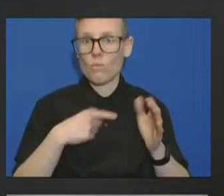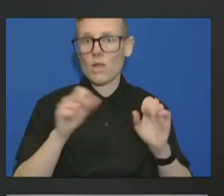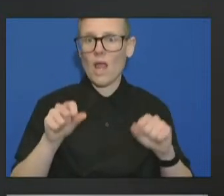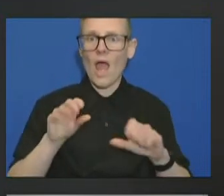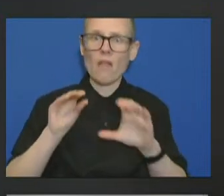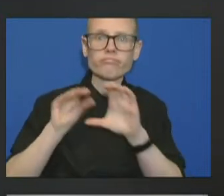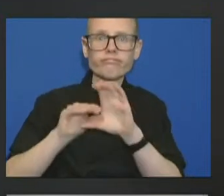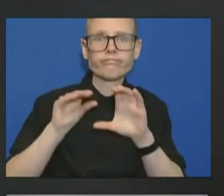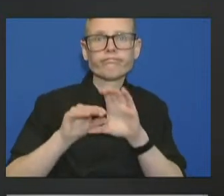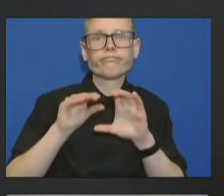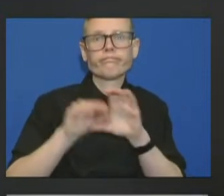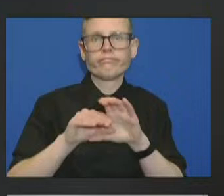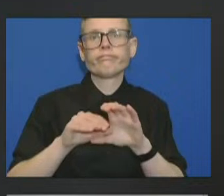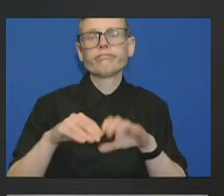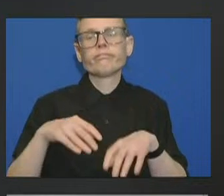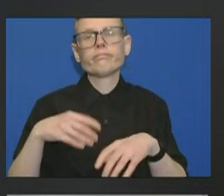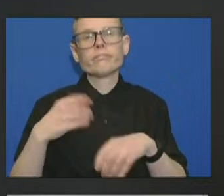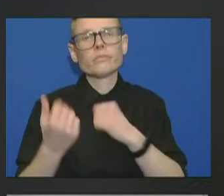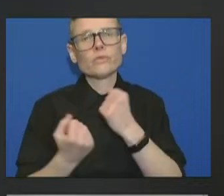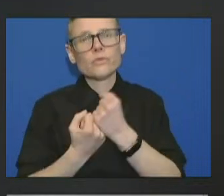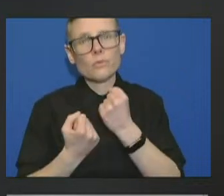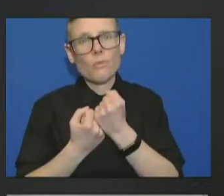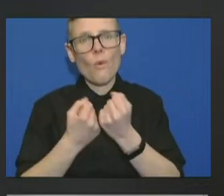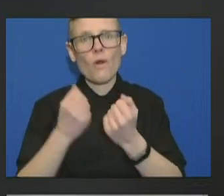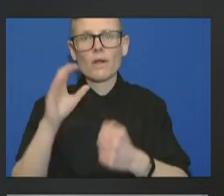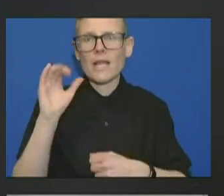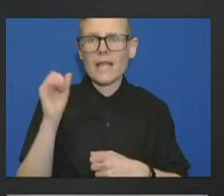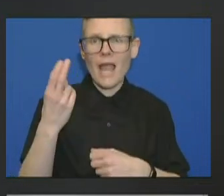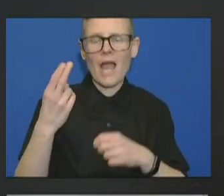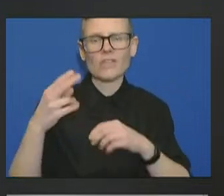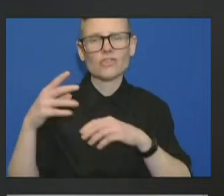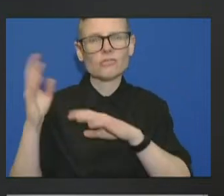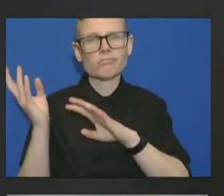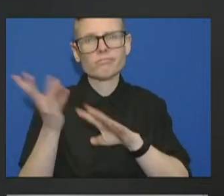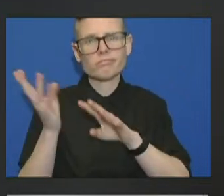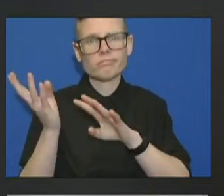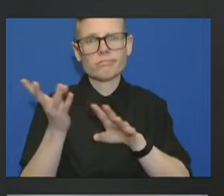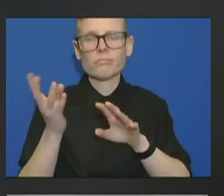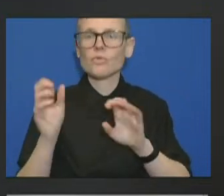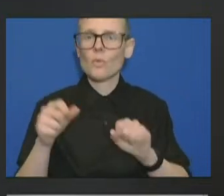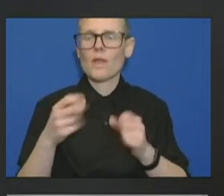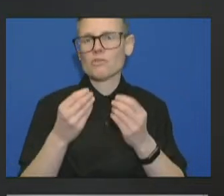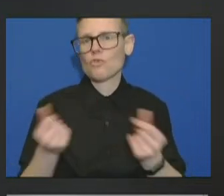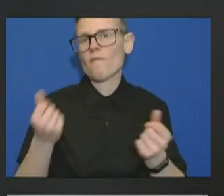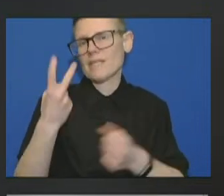can stabilize the plan and put